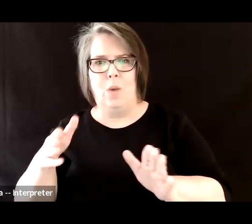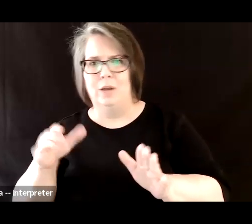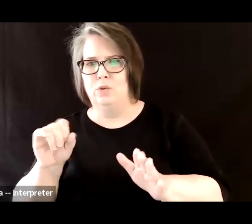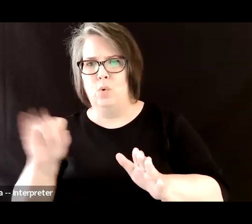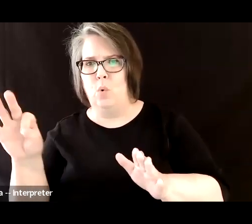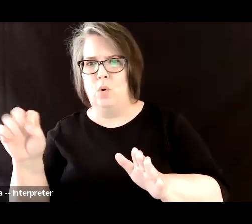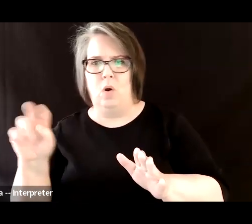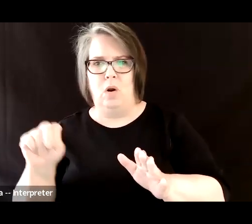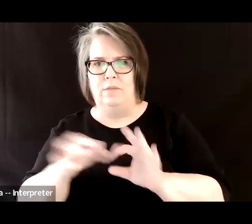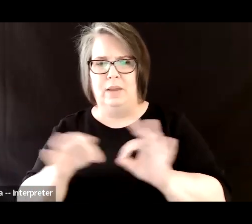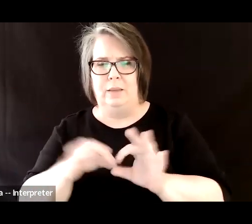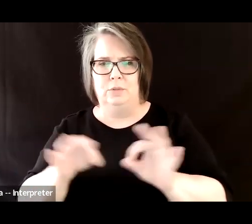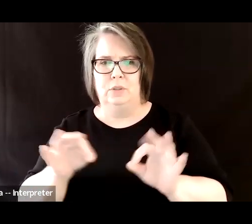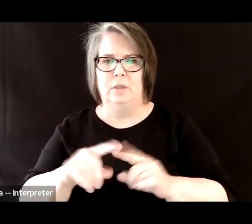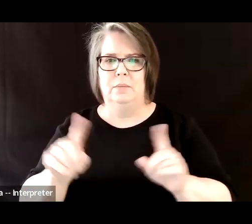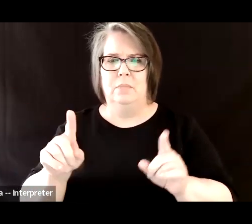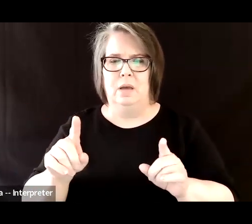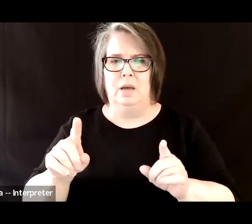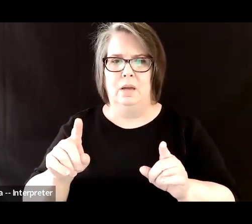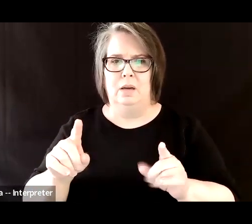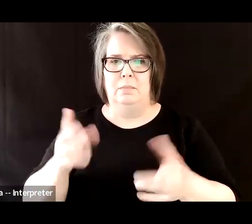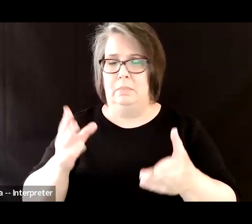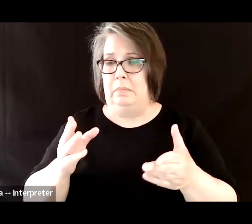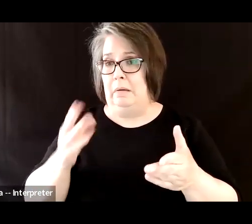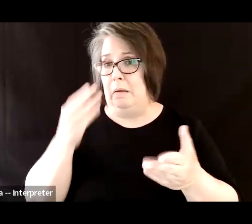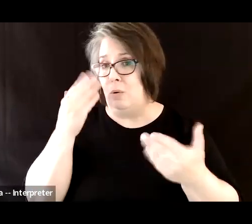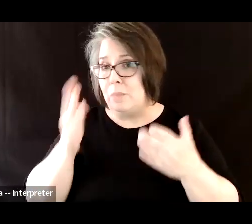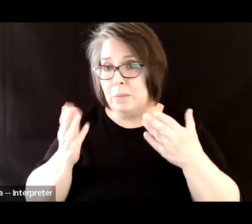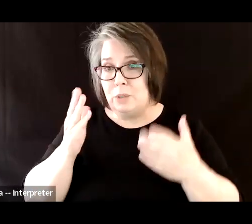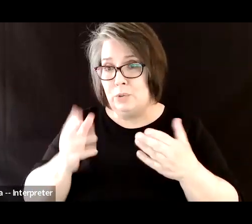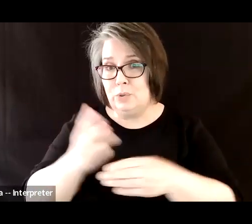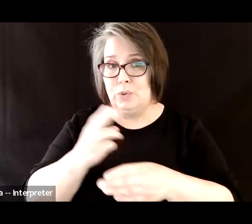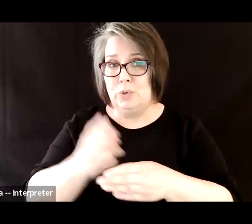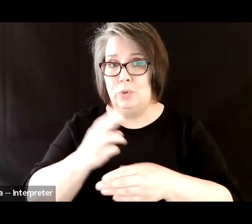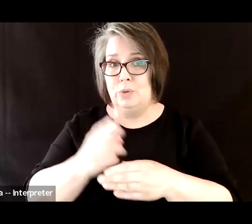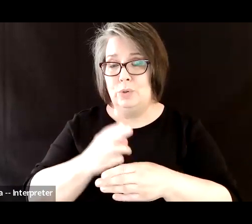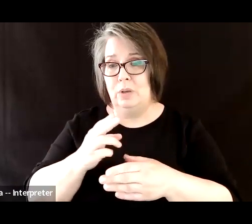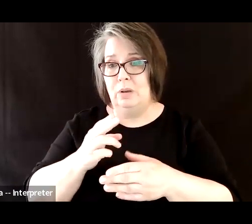So I don't know if maybe you could use one of those tools and